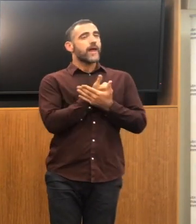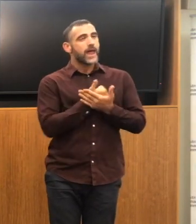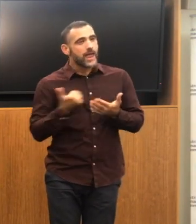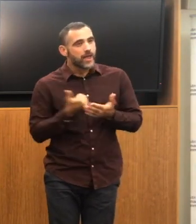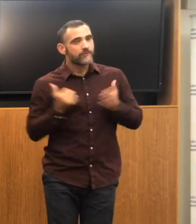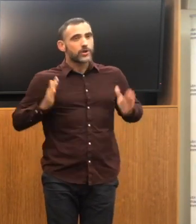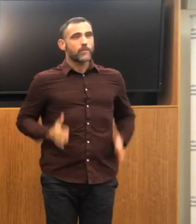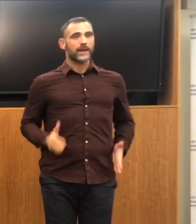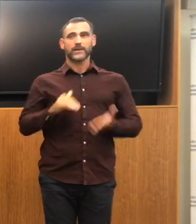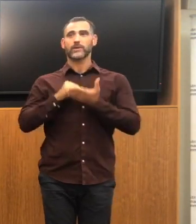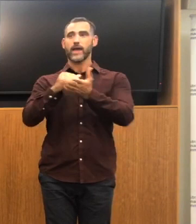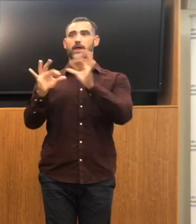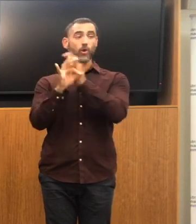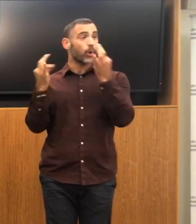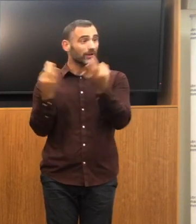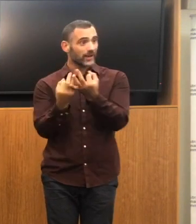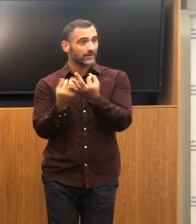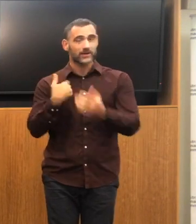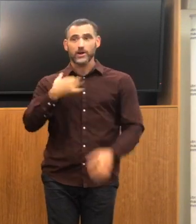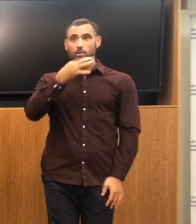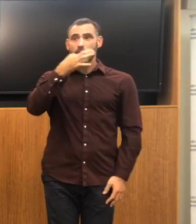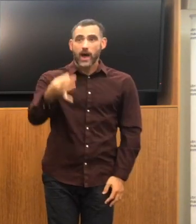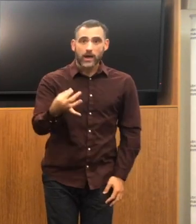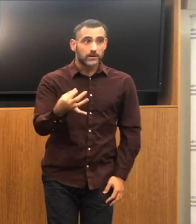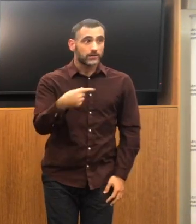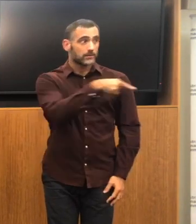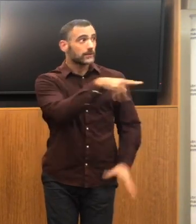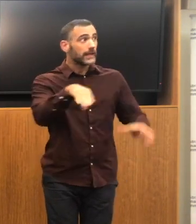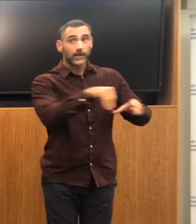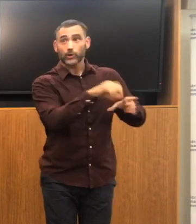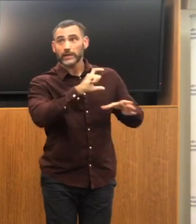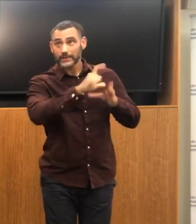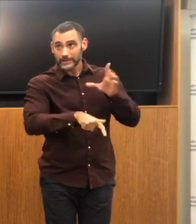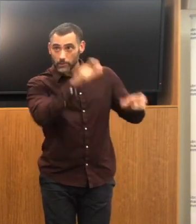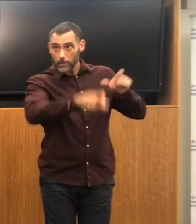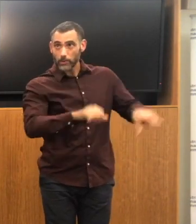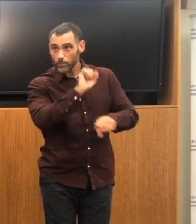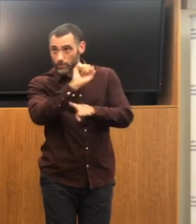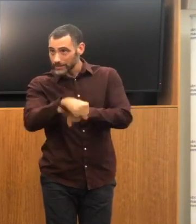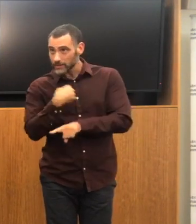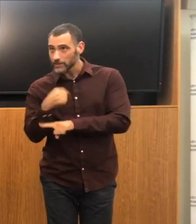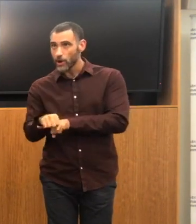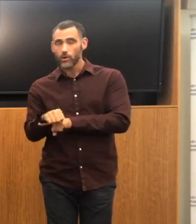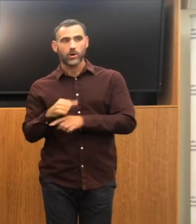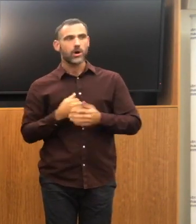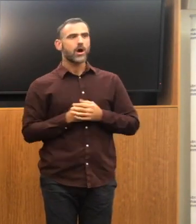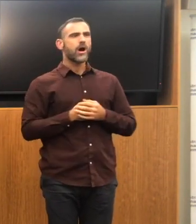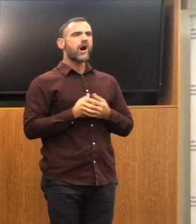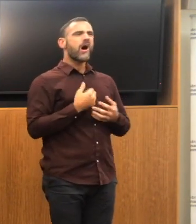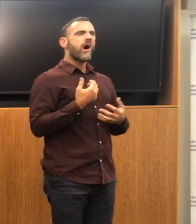when we asked how are people with disabilities included, they said we hadn't actually thought about that.